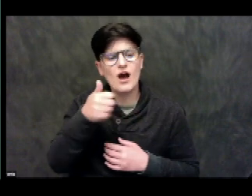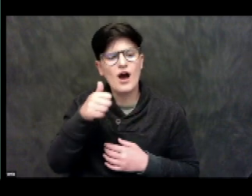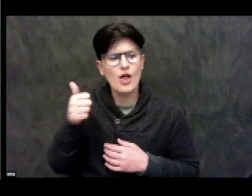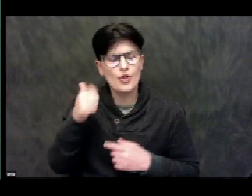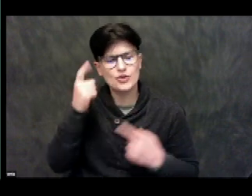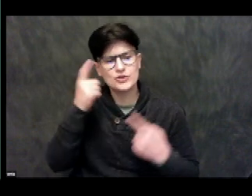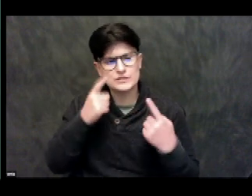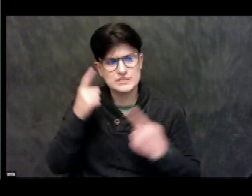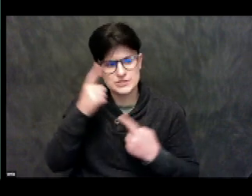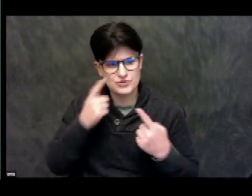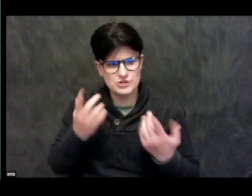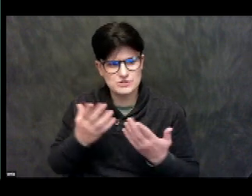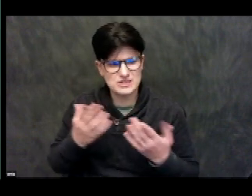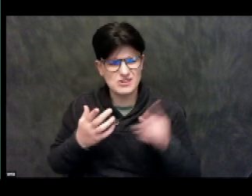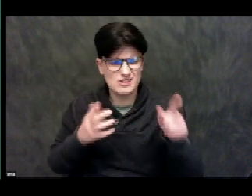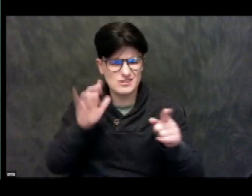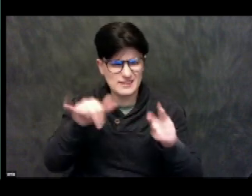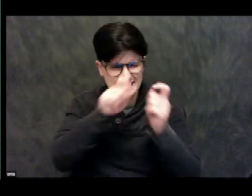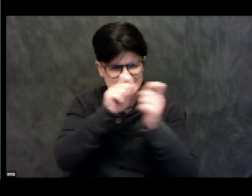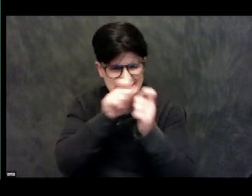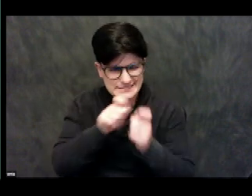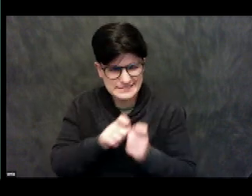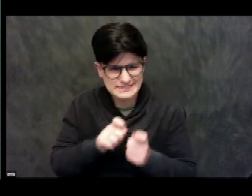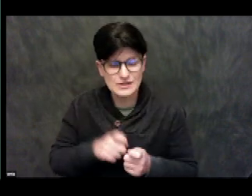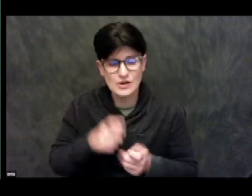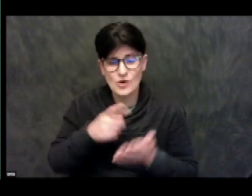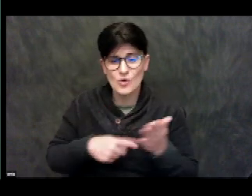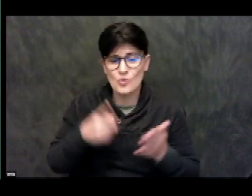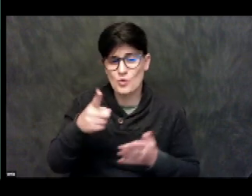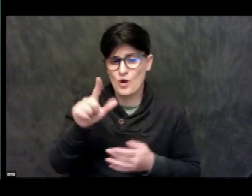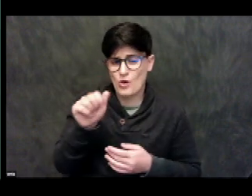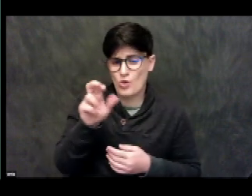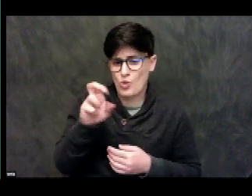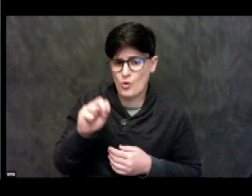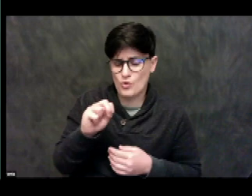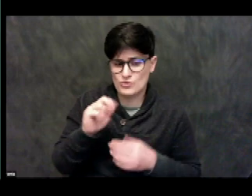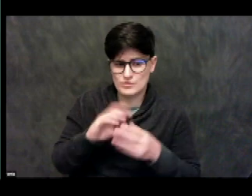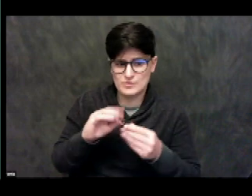This is the nitty gritty, the stuff that Lauren talked about that really makes a difference. At the end of the day, safe,